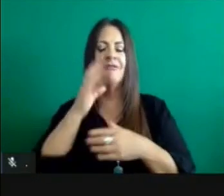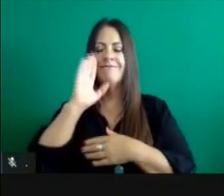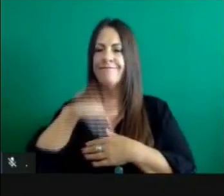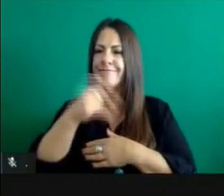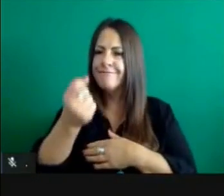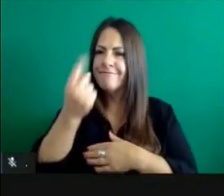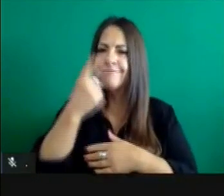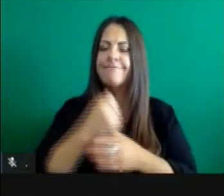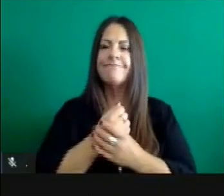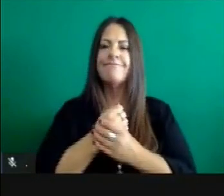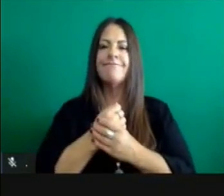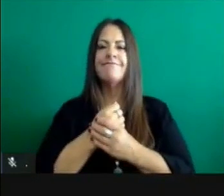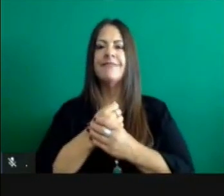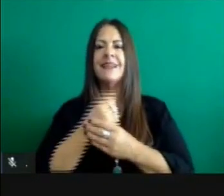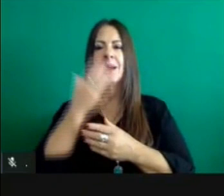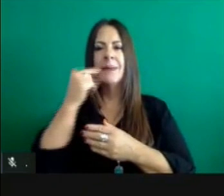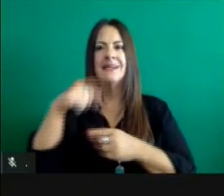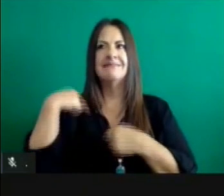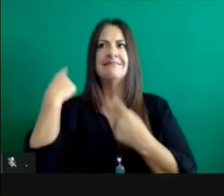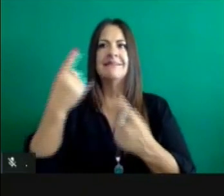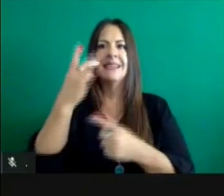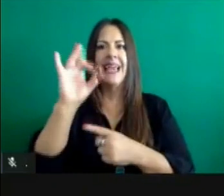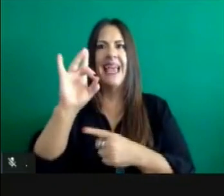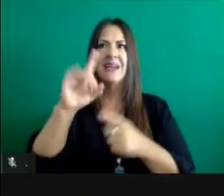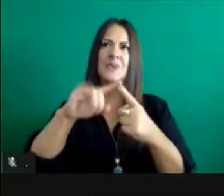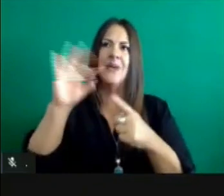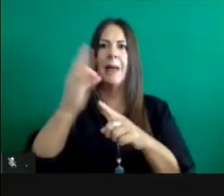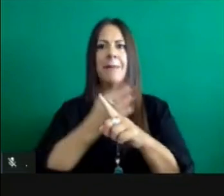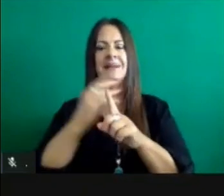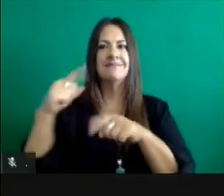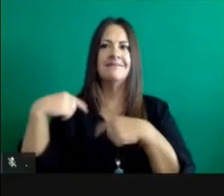VISIT YOU. WE KNOW THAT IS HARD. WE KNOW THAT THESE ARE